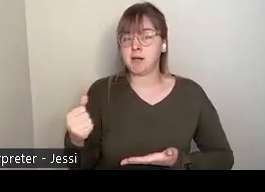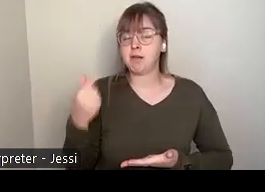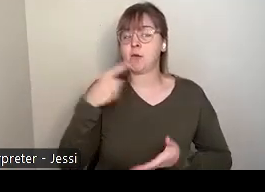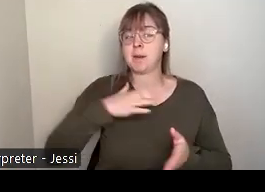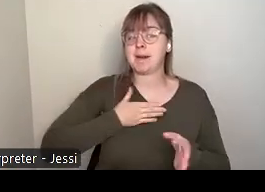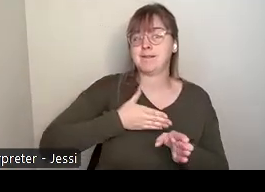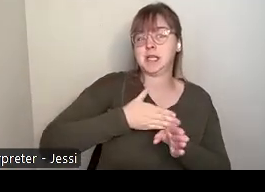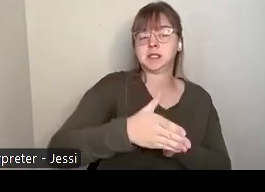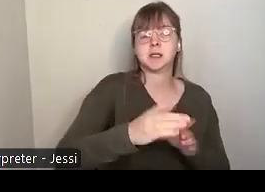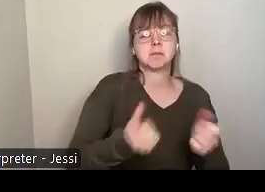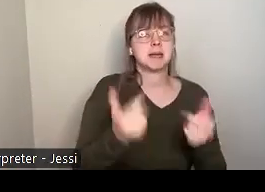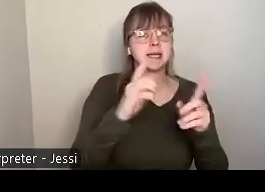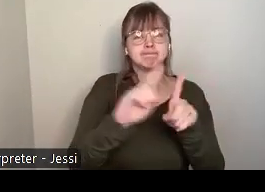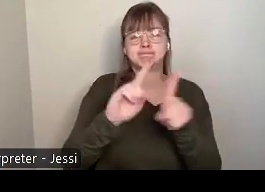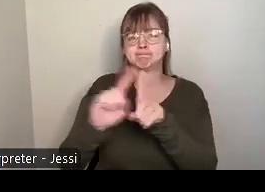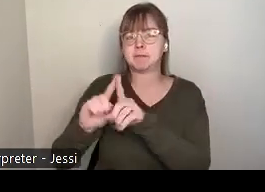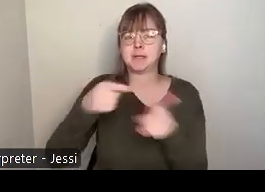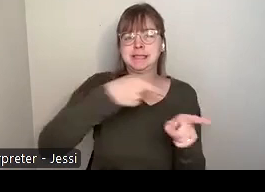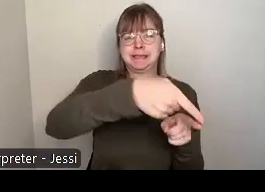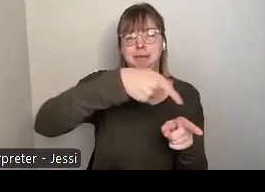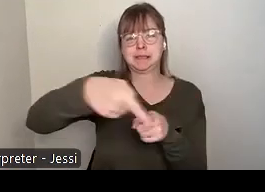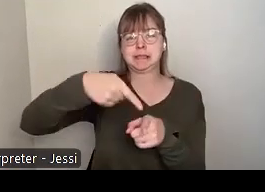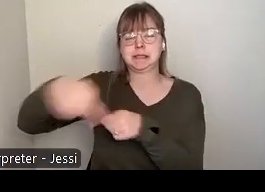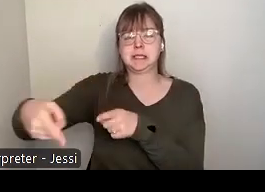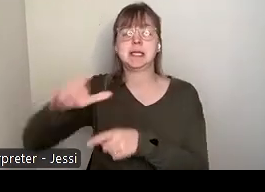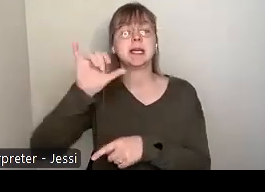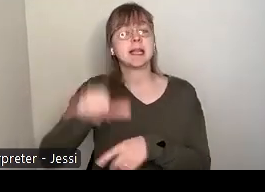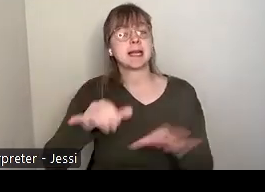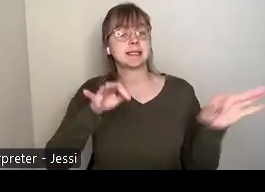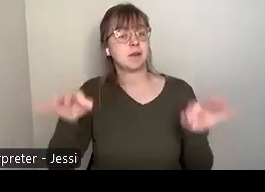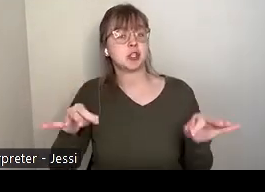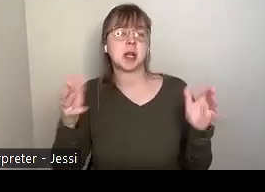at the definition of infant mental health it's pretty consistent with how we think about infant